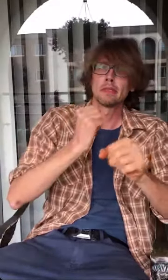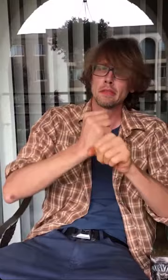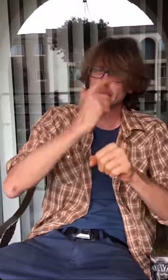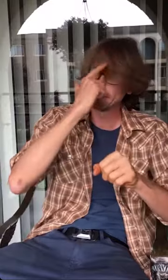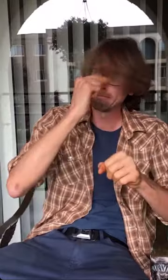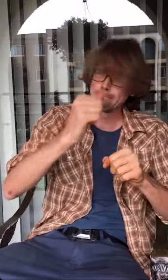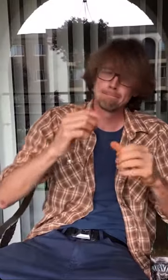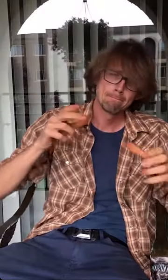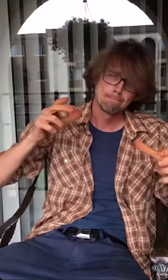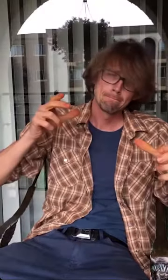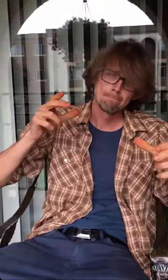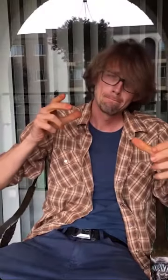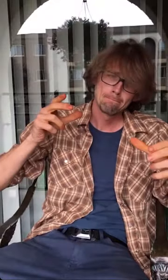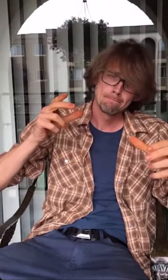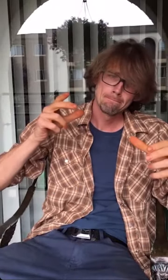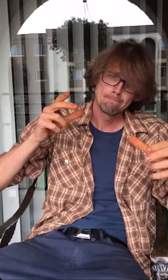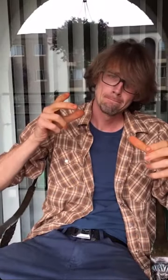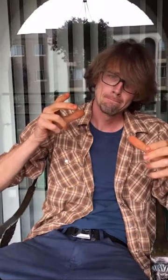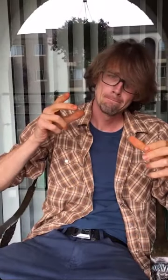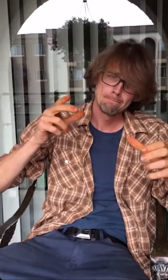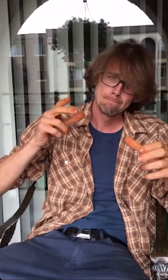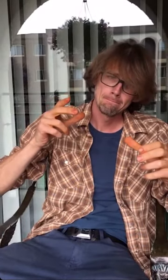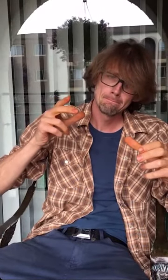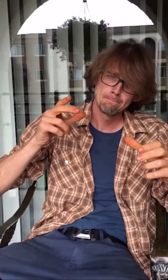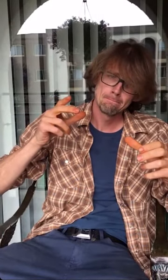if you had the time.